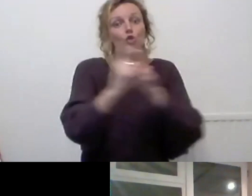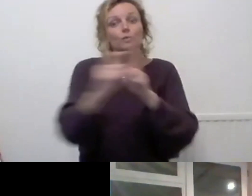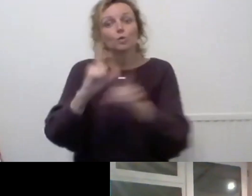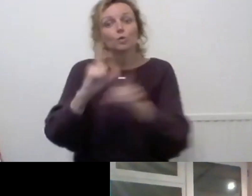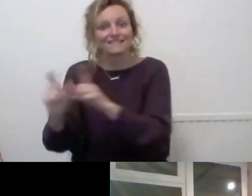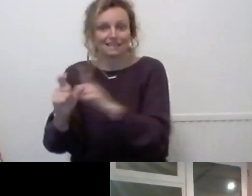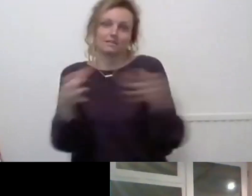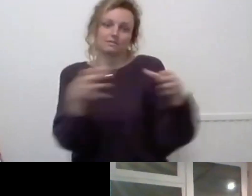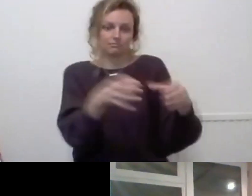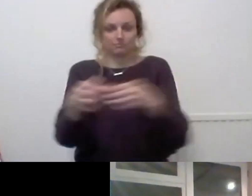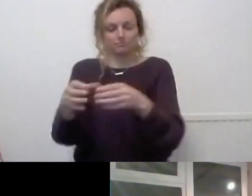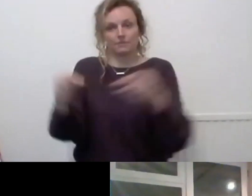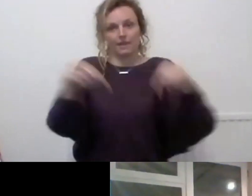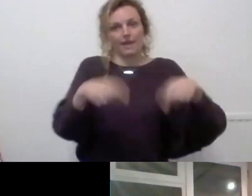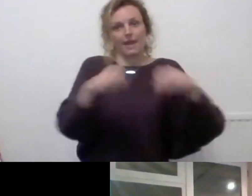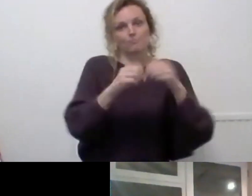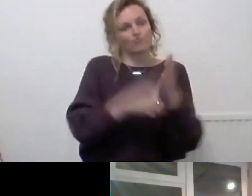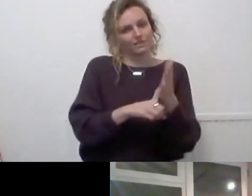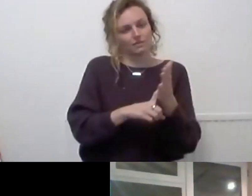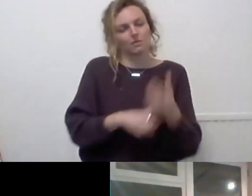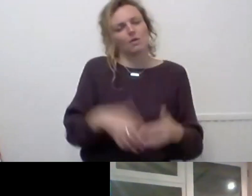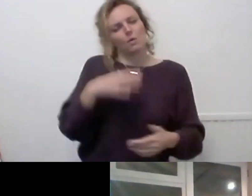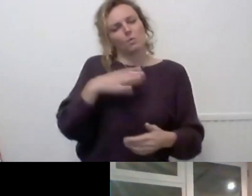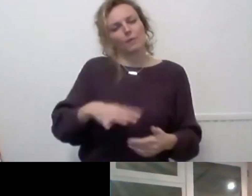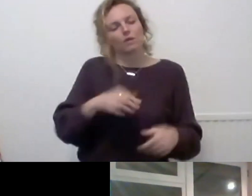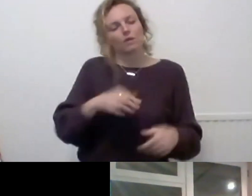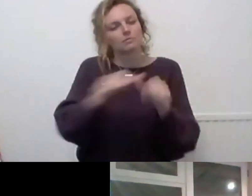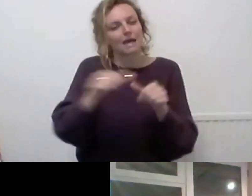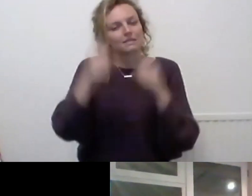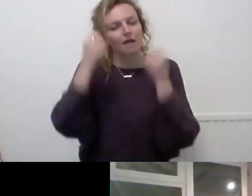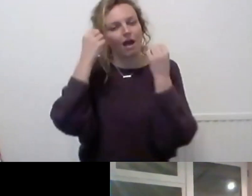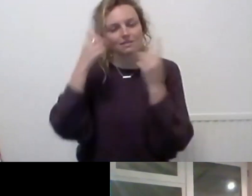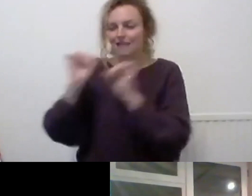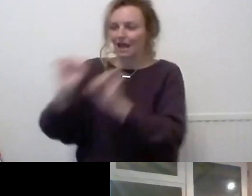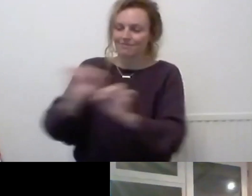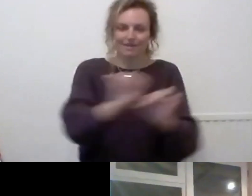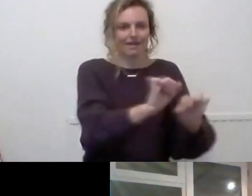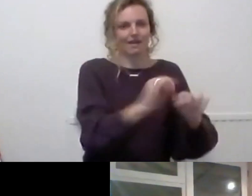always seeking to understand better understand for more local community, how can we help you to